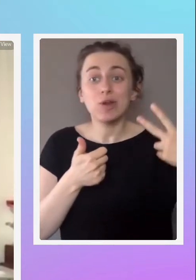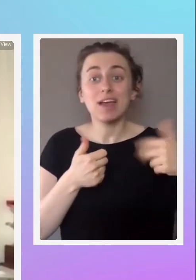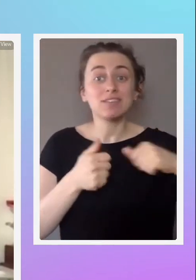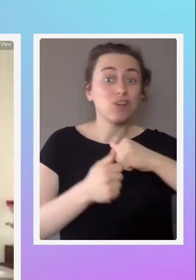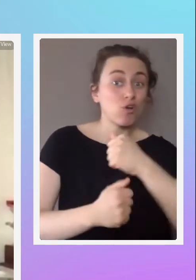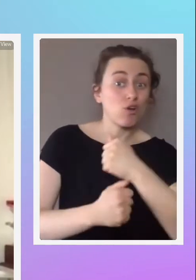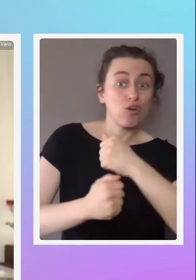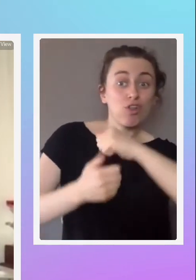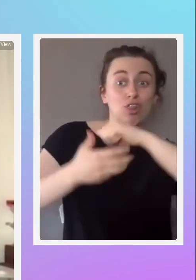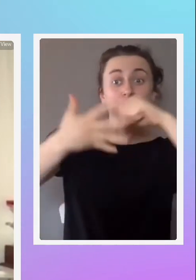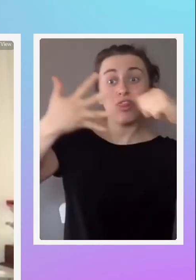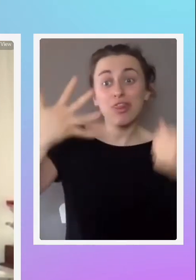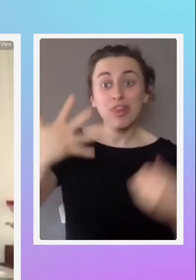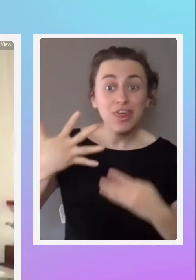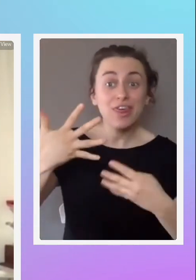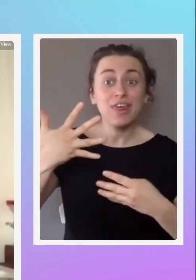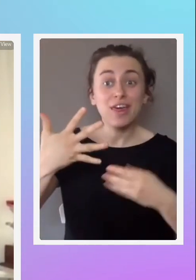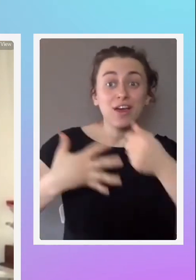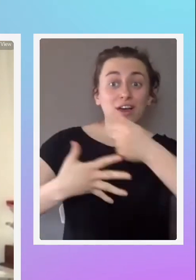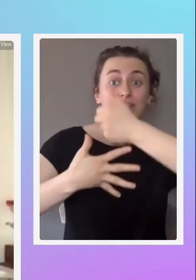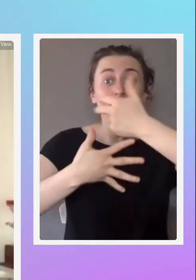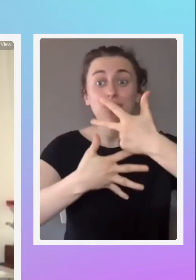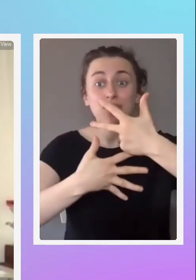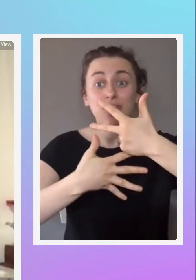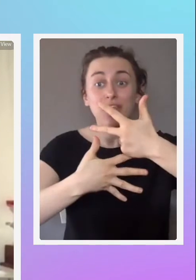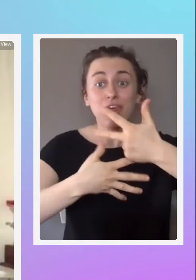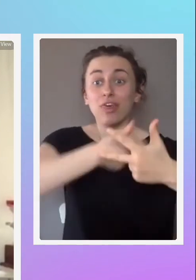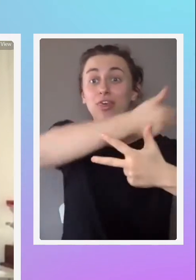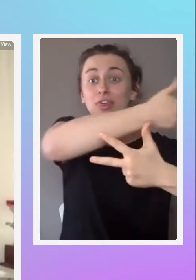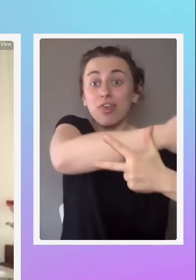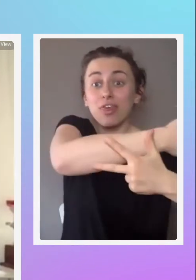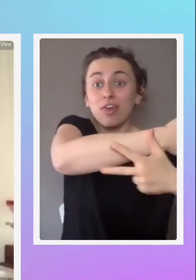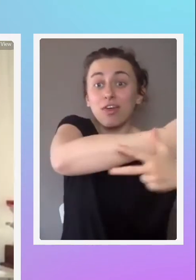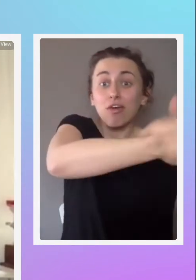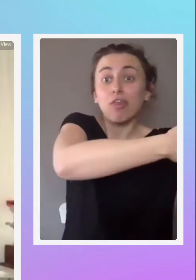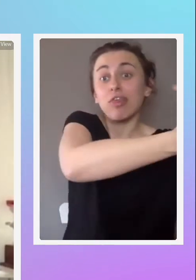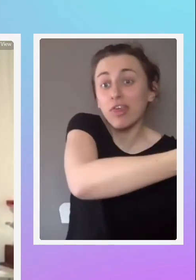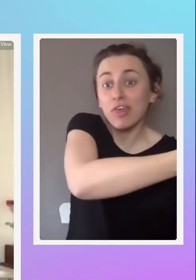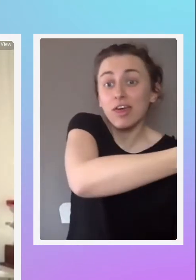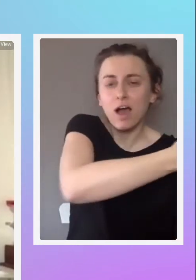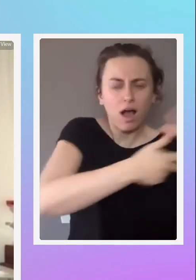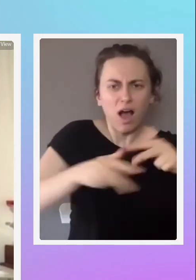of options which you get lost in and can't figure out how to get back to the top.